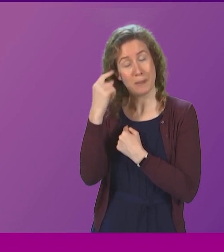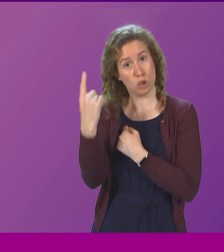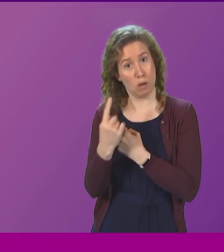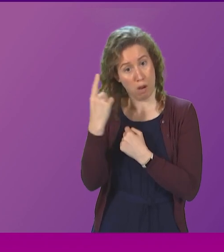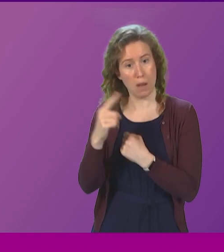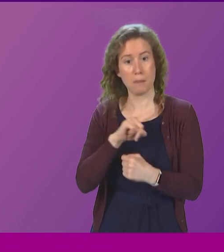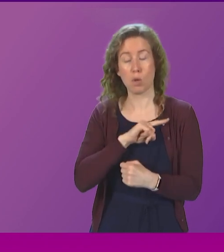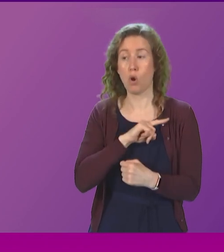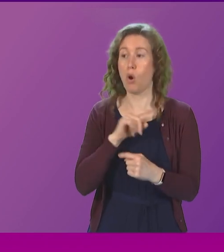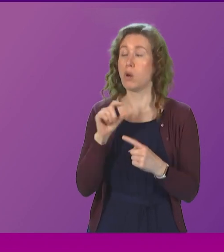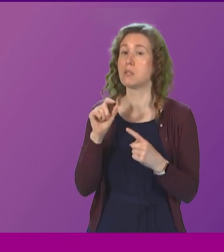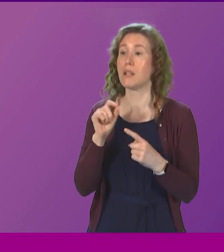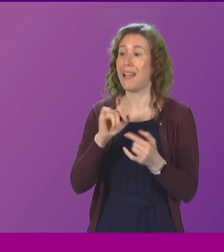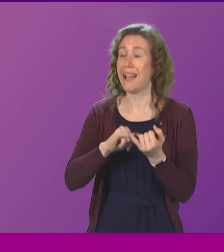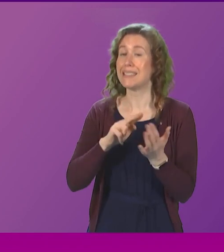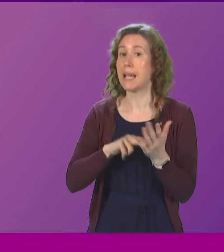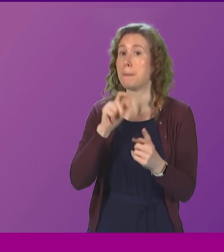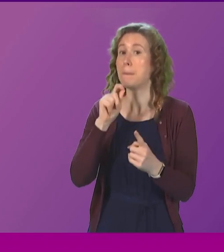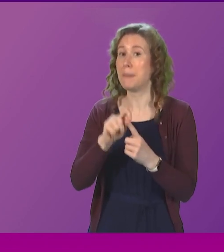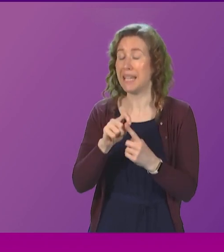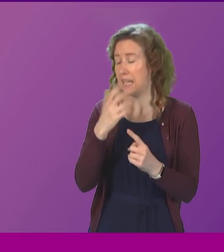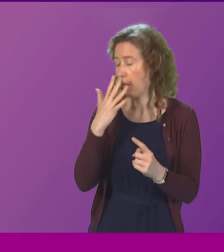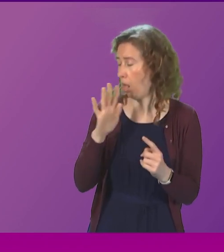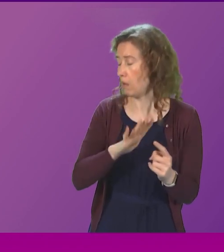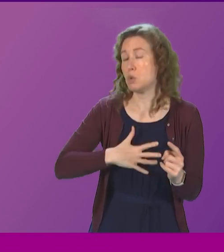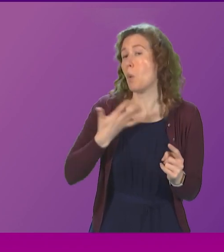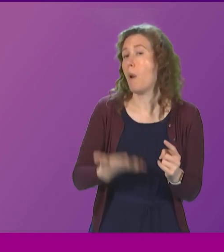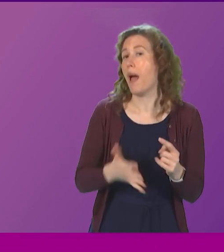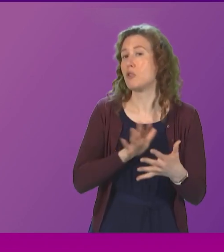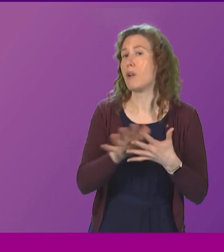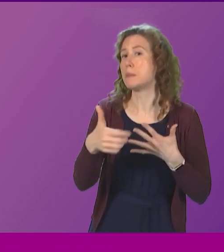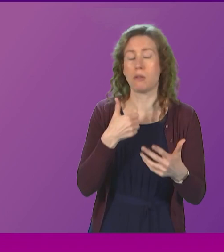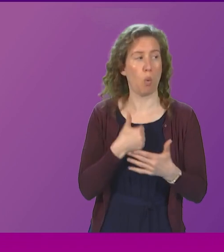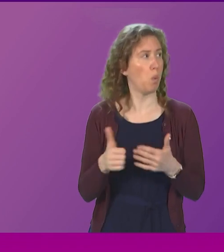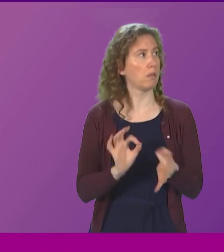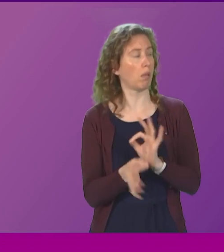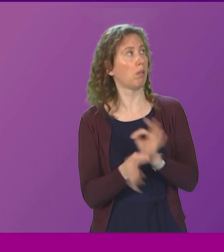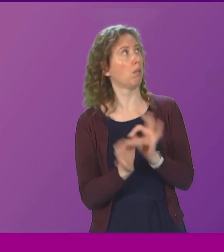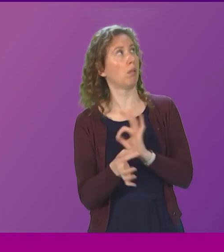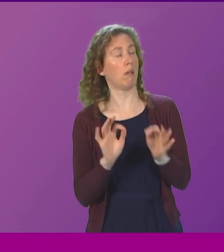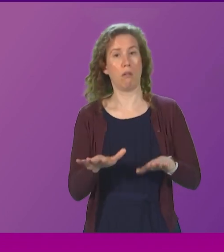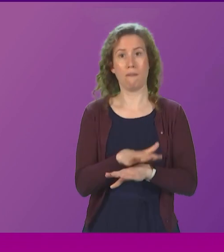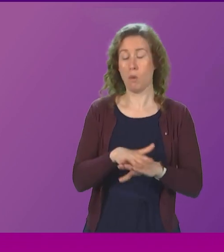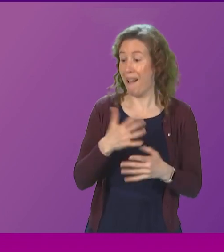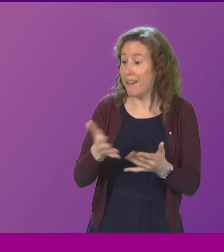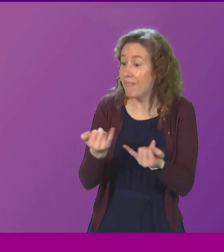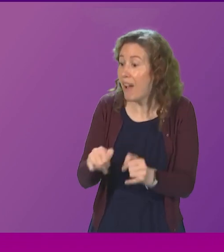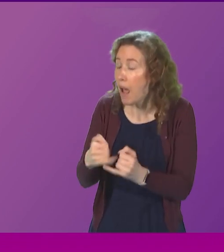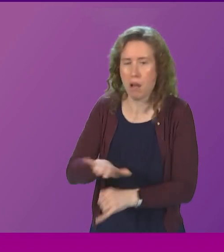The Scottish National Party despises transparency. At every turn, it covers up failure instead of confronting it.